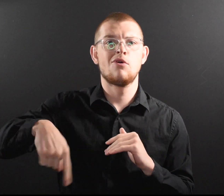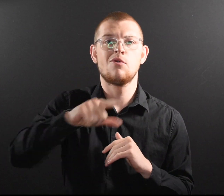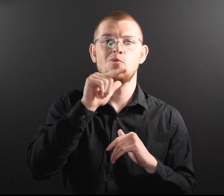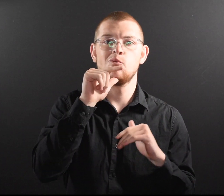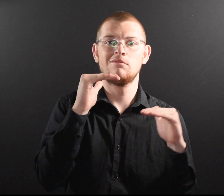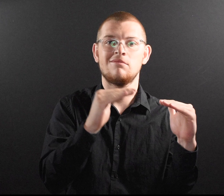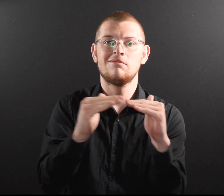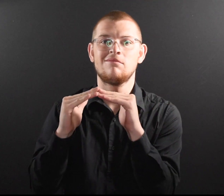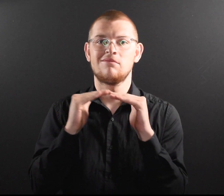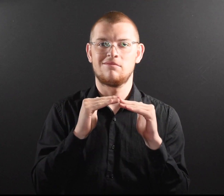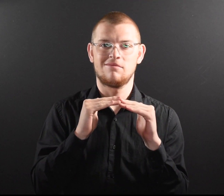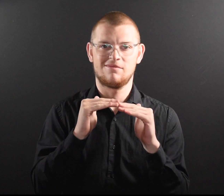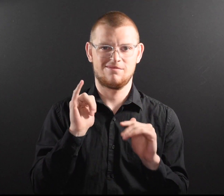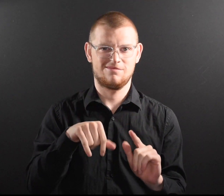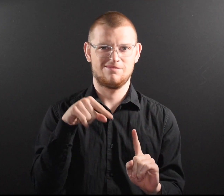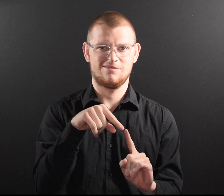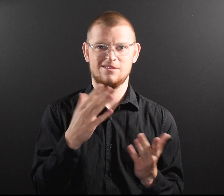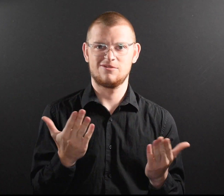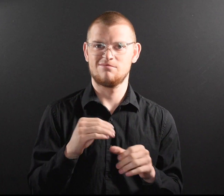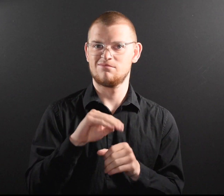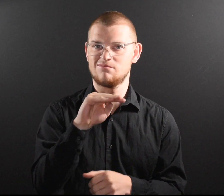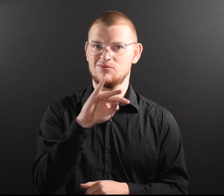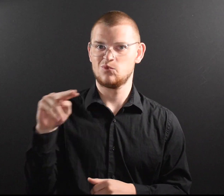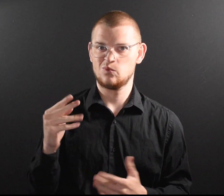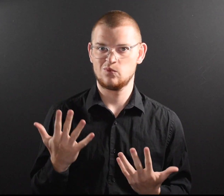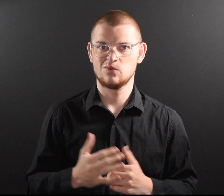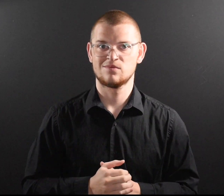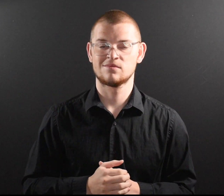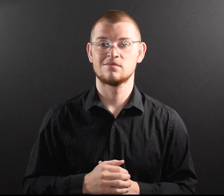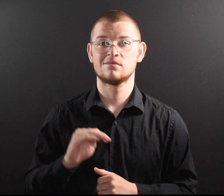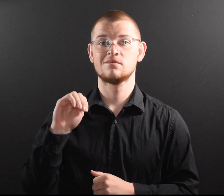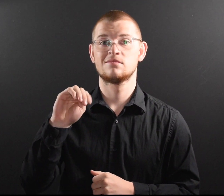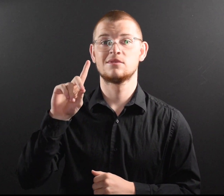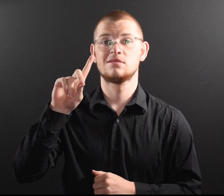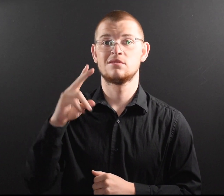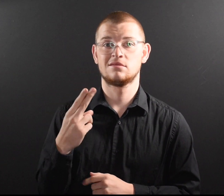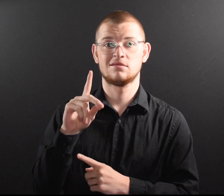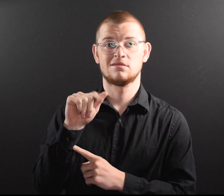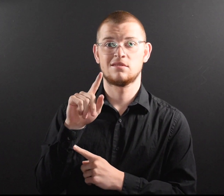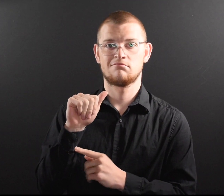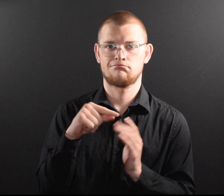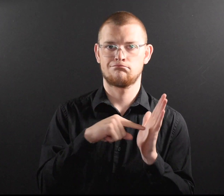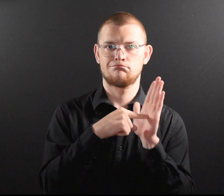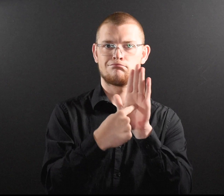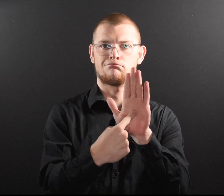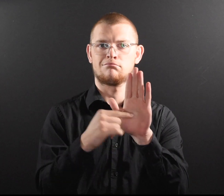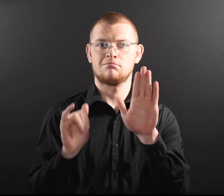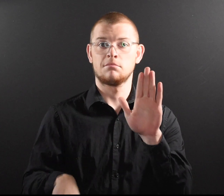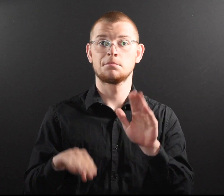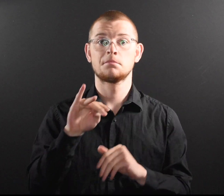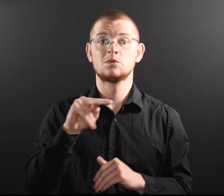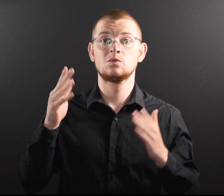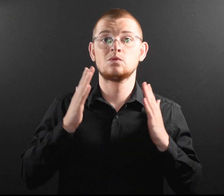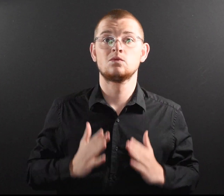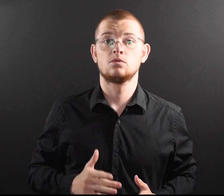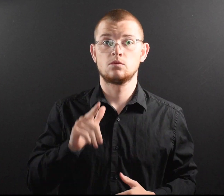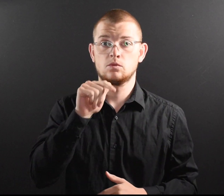rates of vaccination in Minnesota. MDH data demonstrate that Minnesotans who live in an